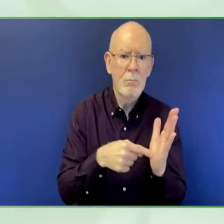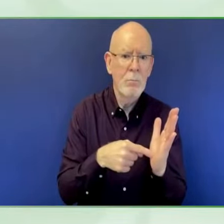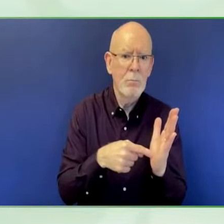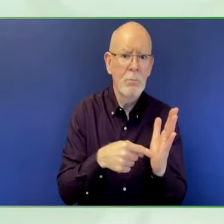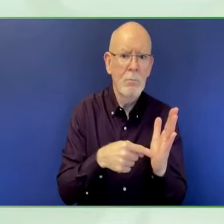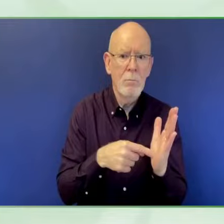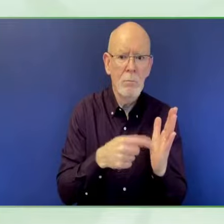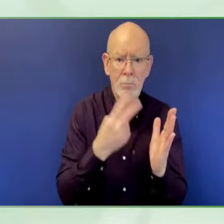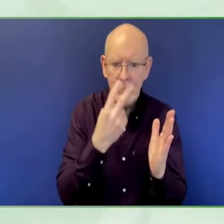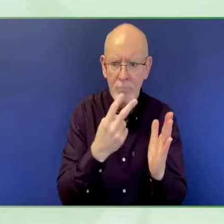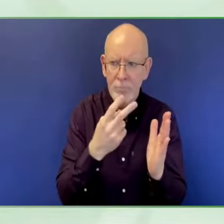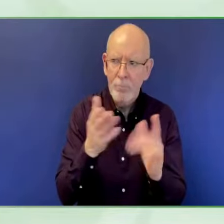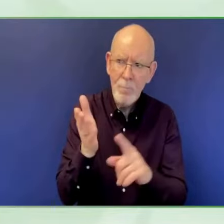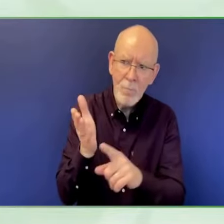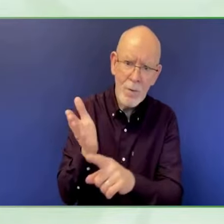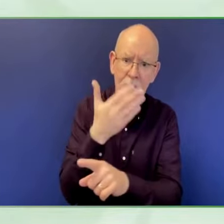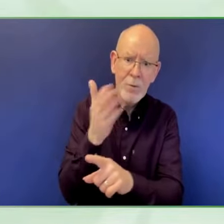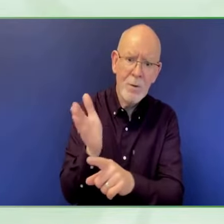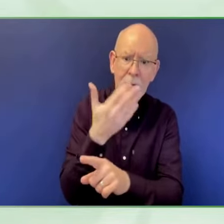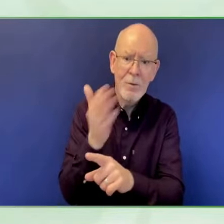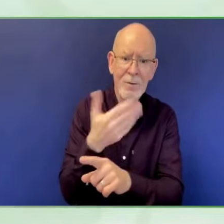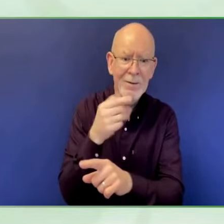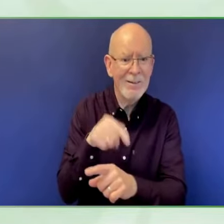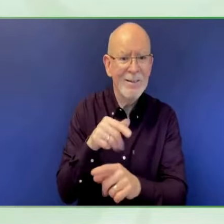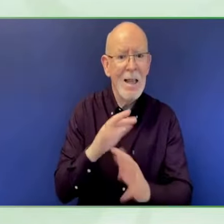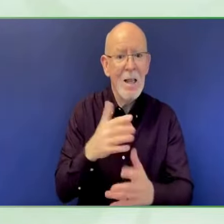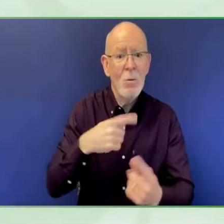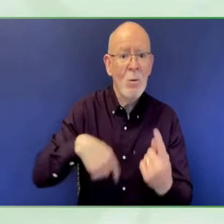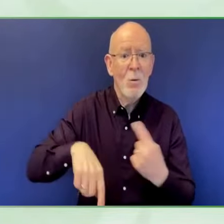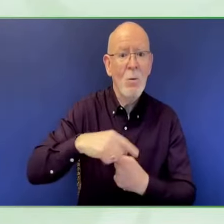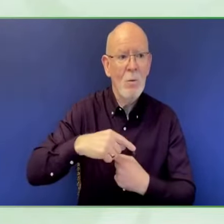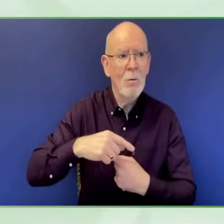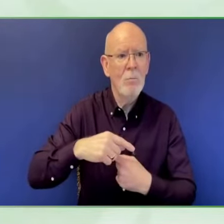But we don't want any longer islands of excellence, we want a